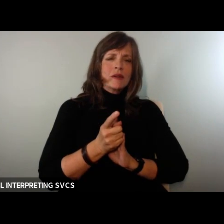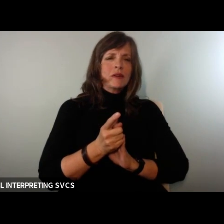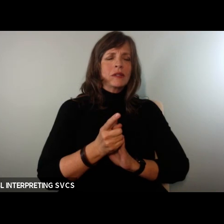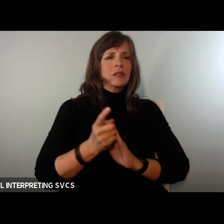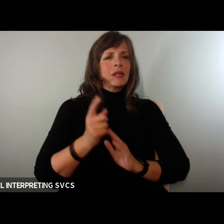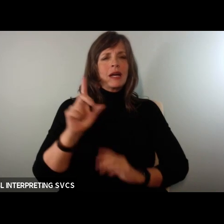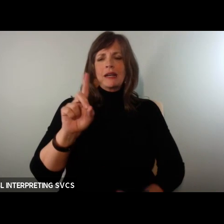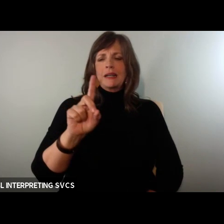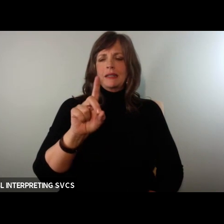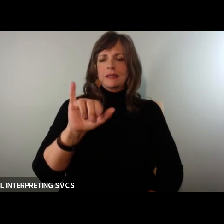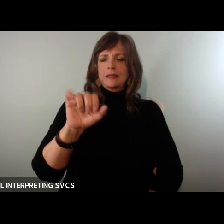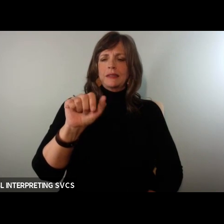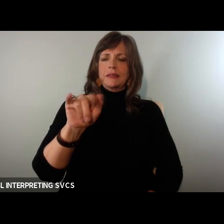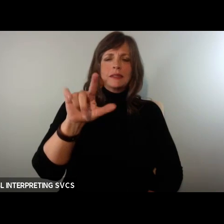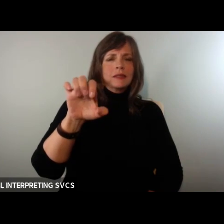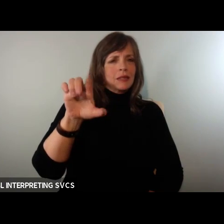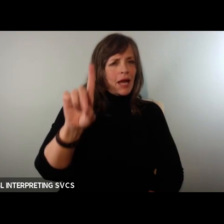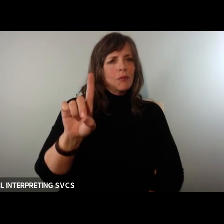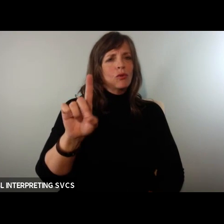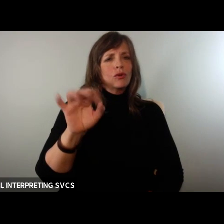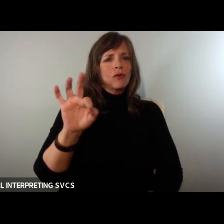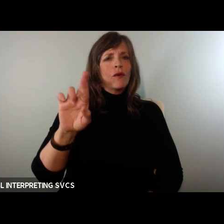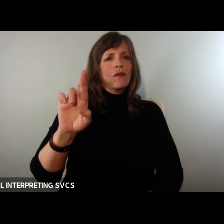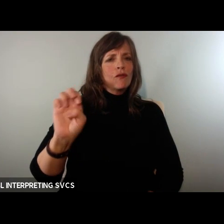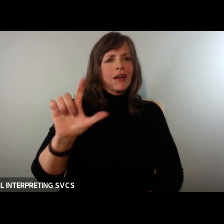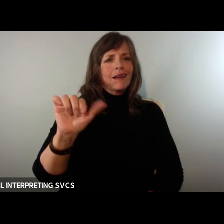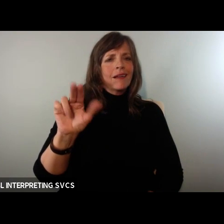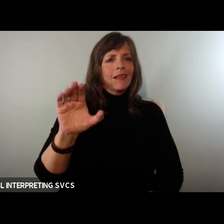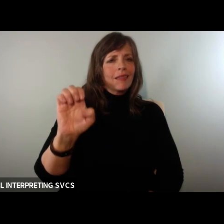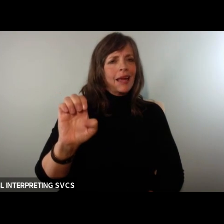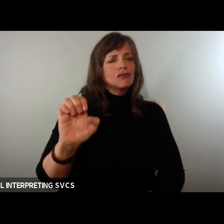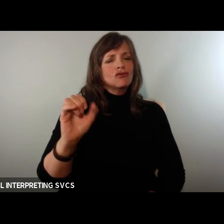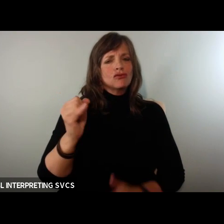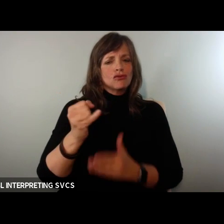we want to uplift in this space, reflect and go forth.